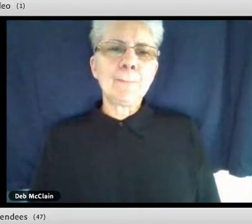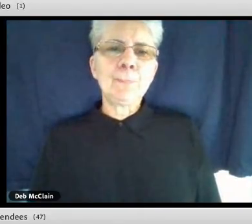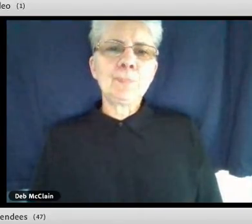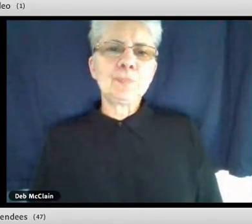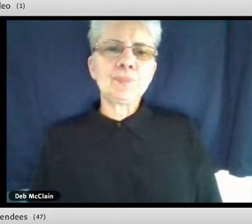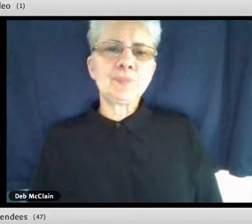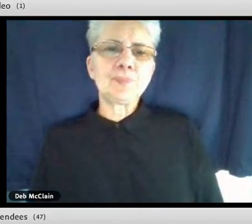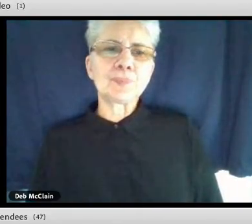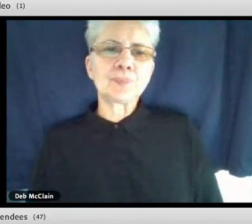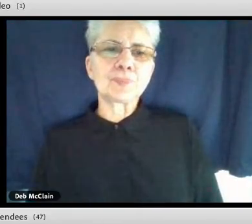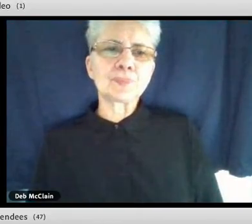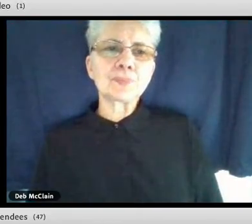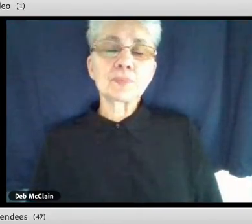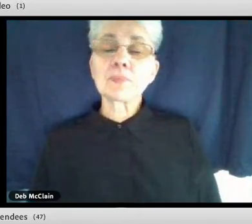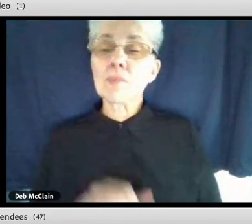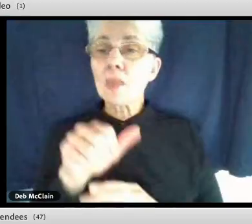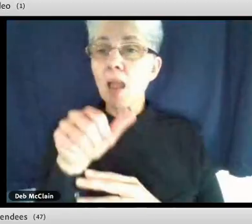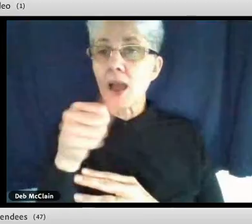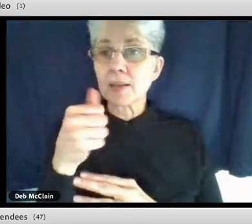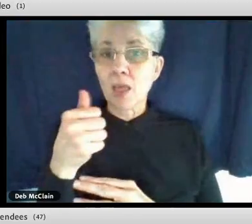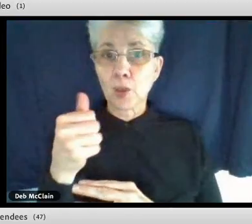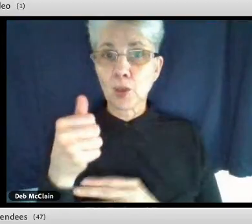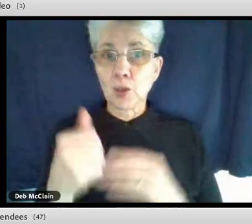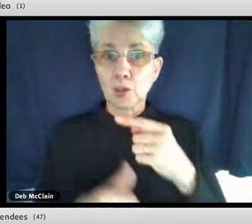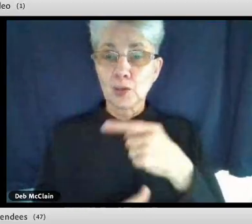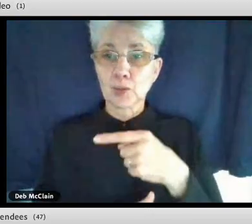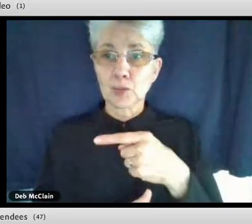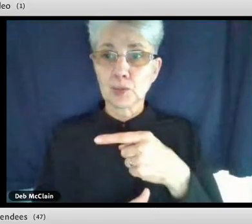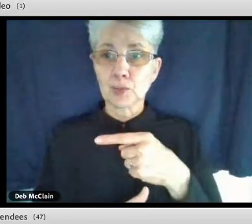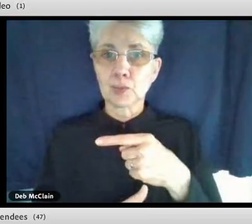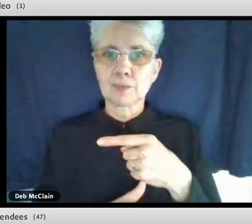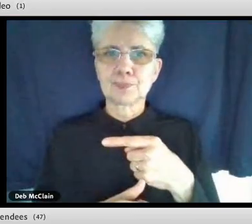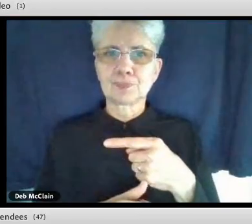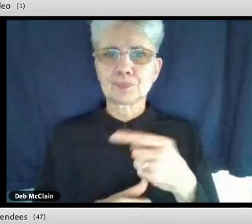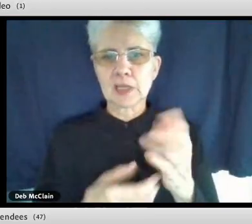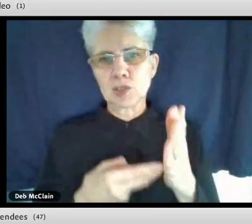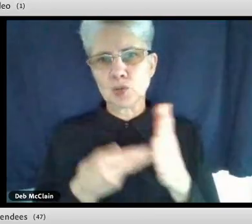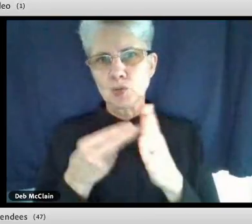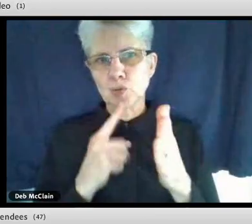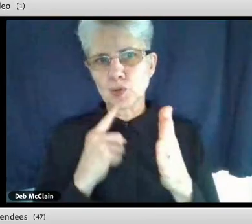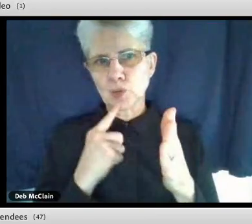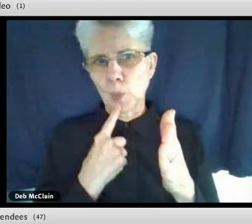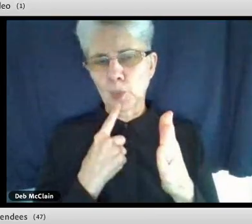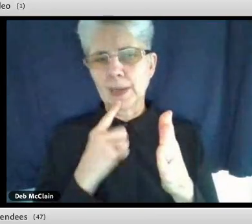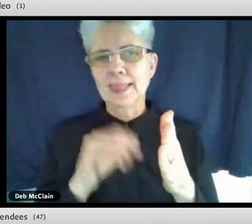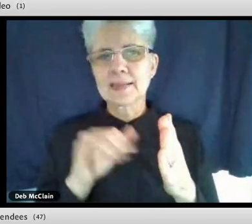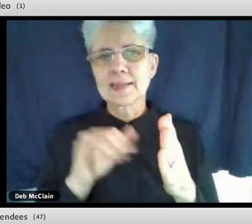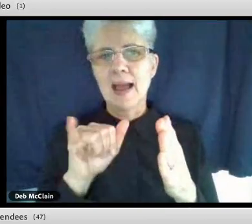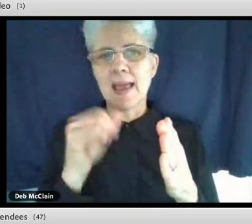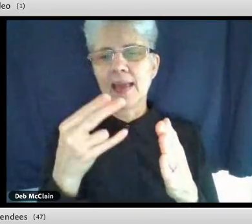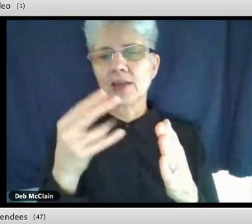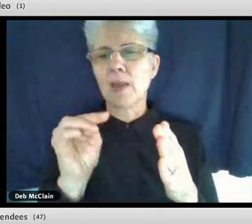Okay, there we go. Another kind of sobering, very sobering... This is the IHME.